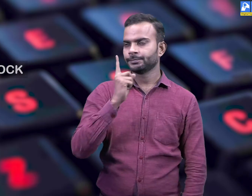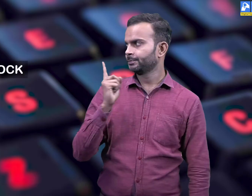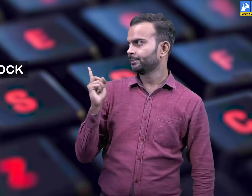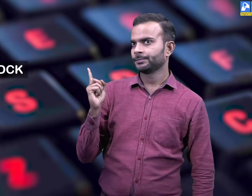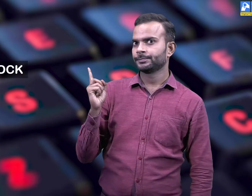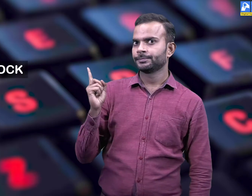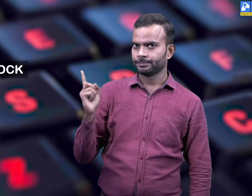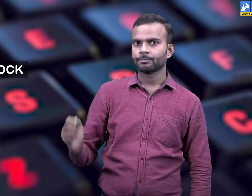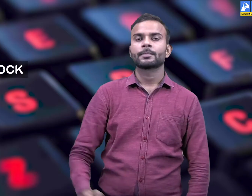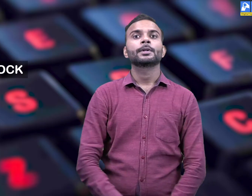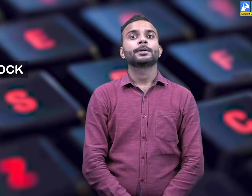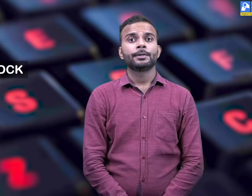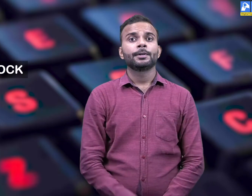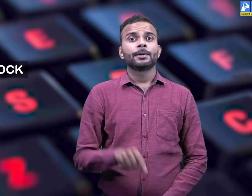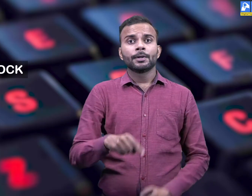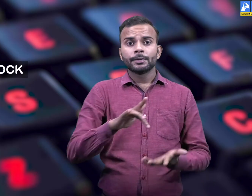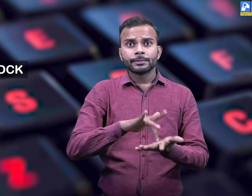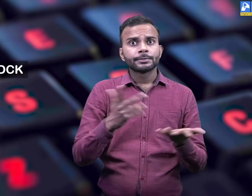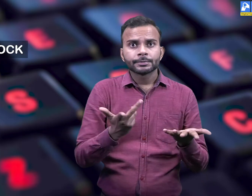3. Caps lock.